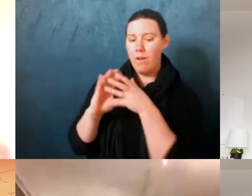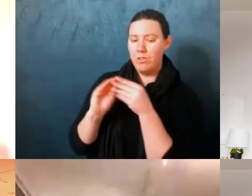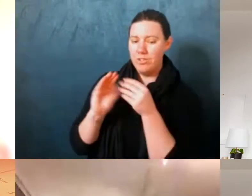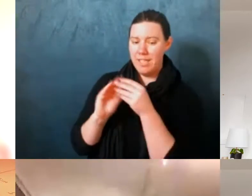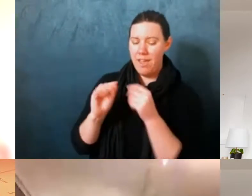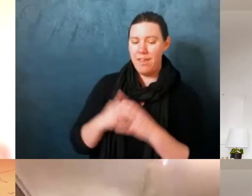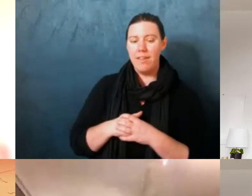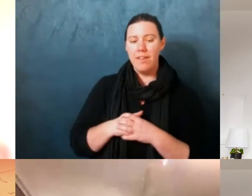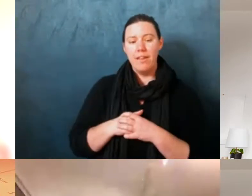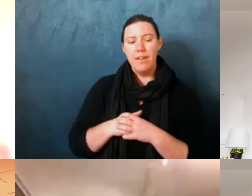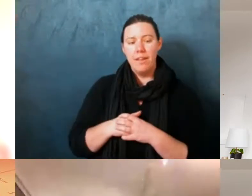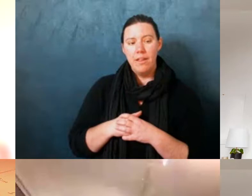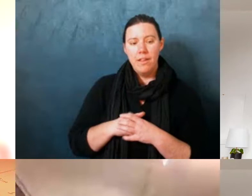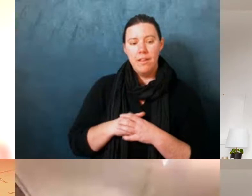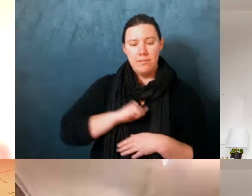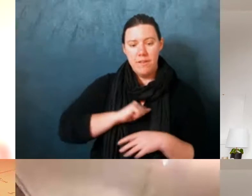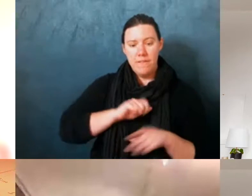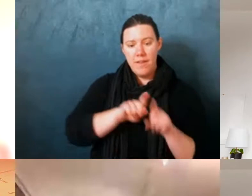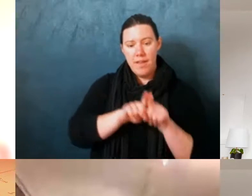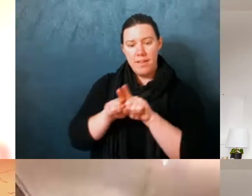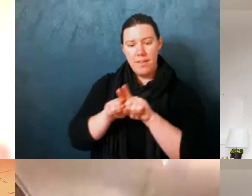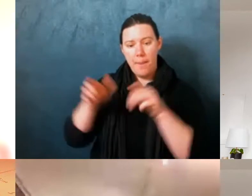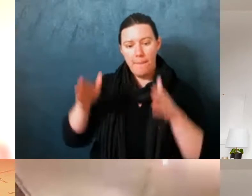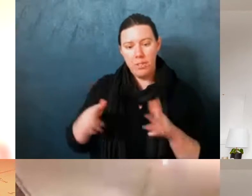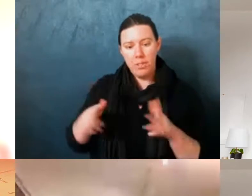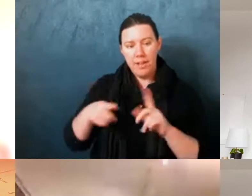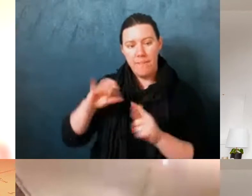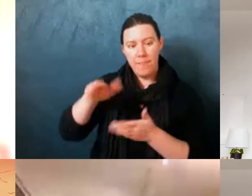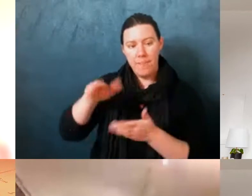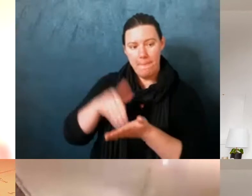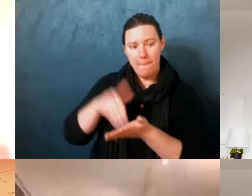as a person coming from the Middle East,